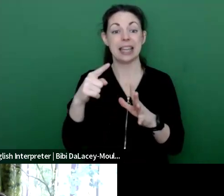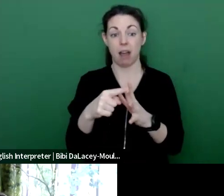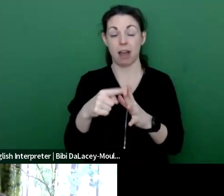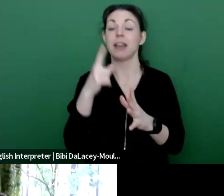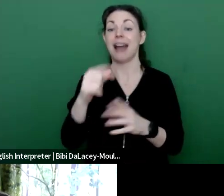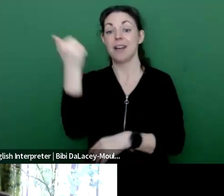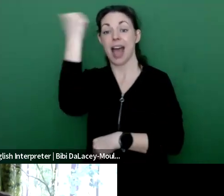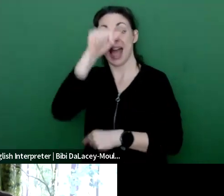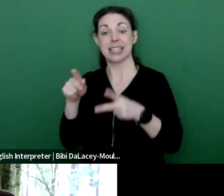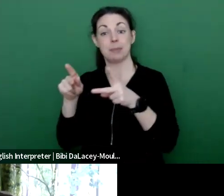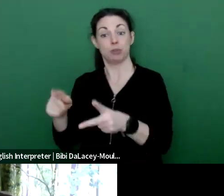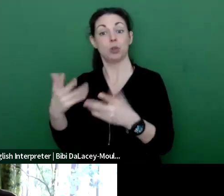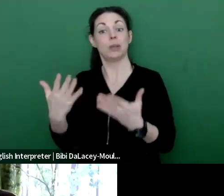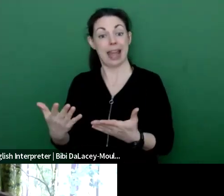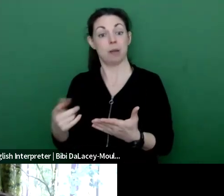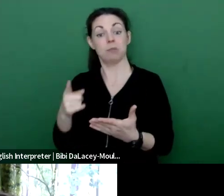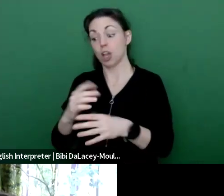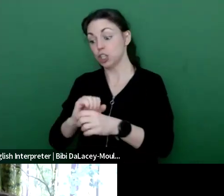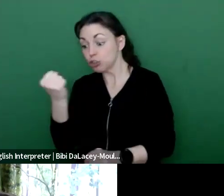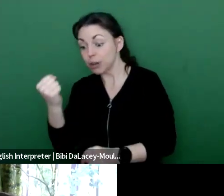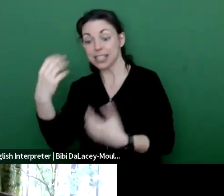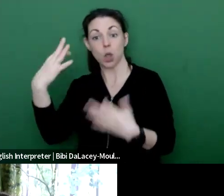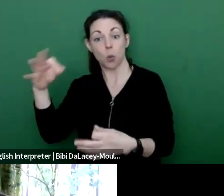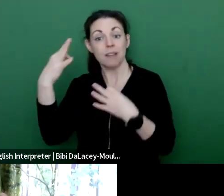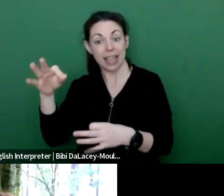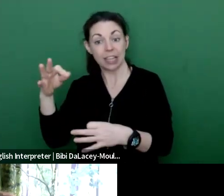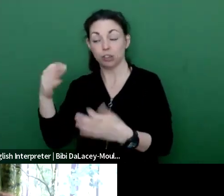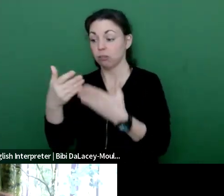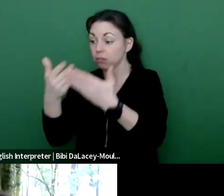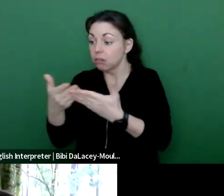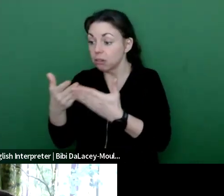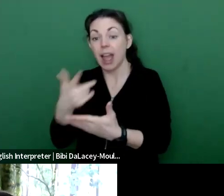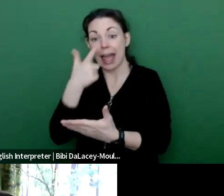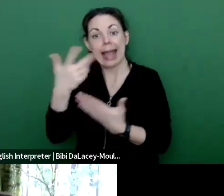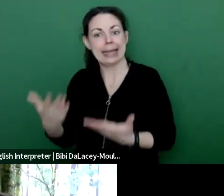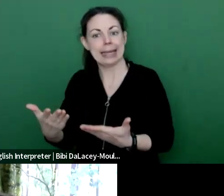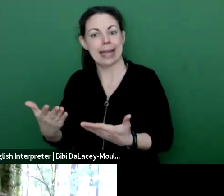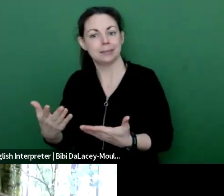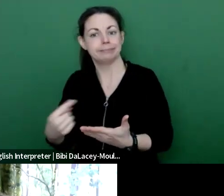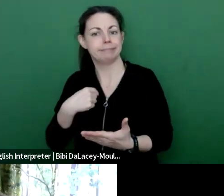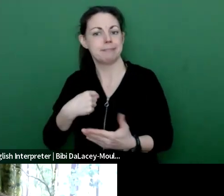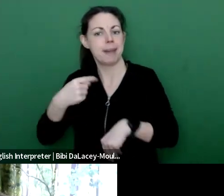route now through degrees, qualifications. That wasn't really around when I started.